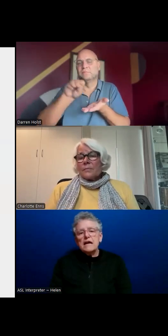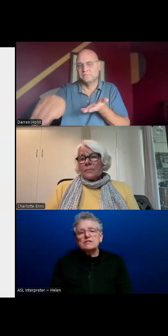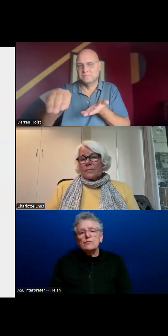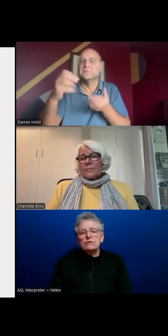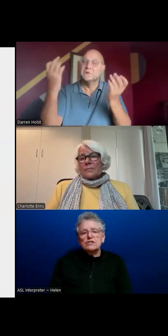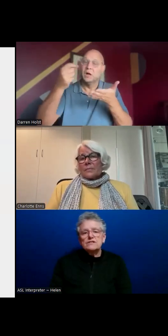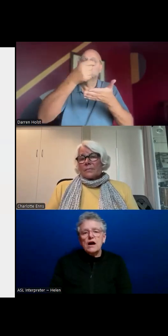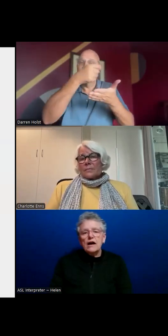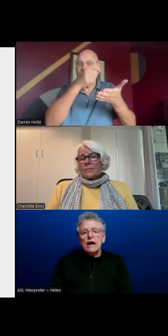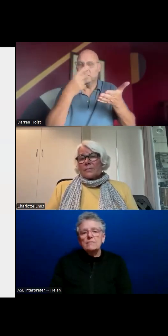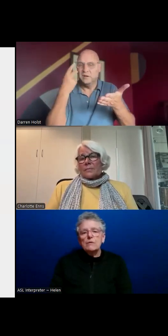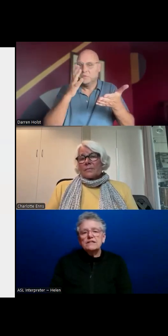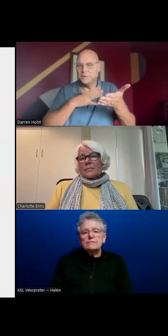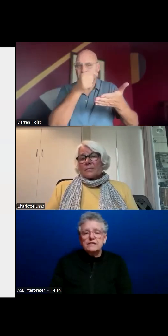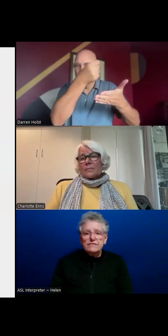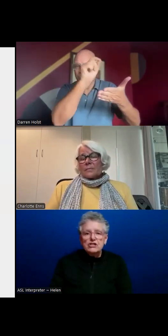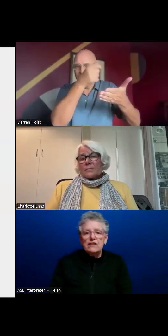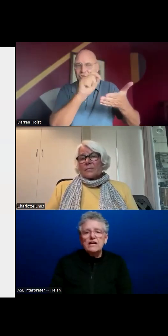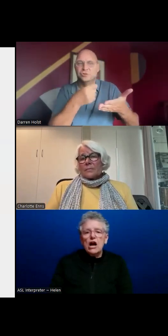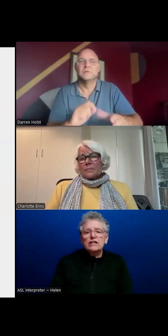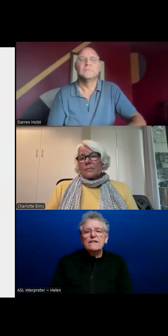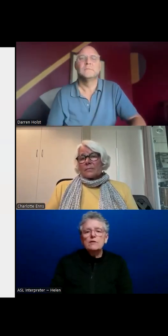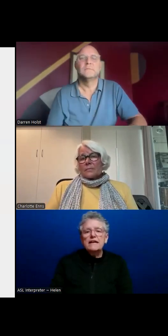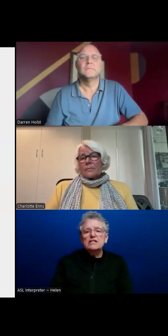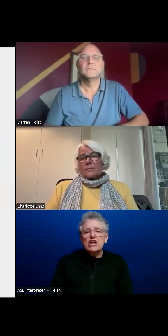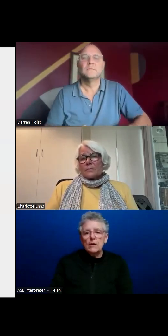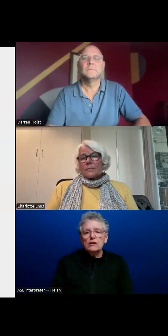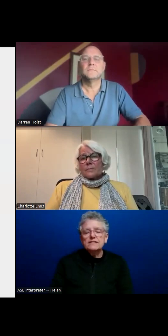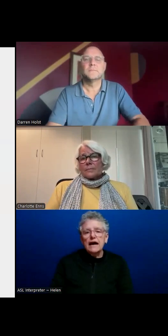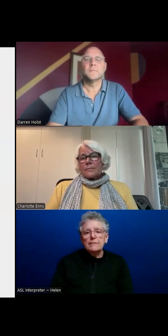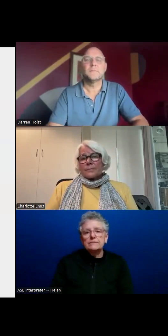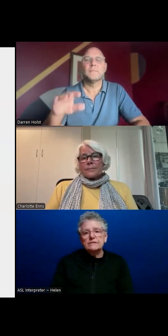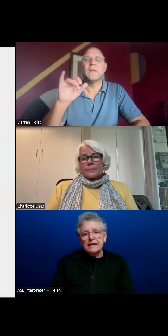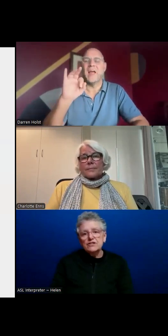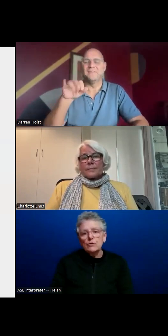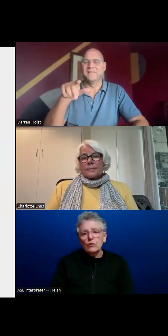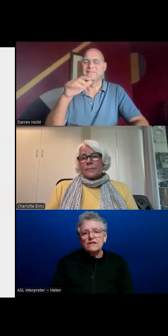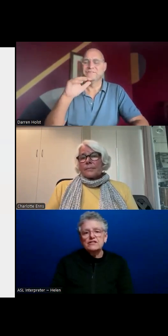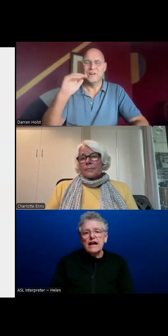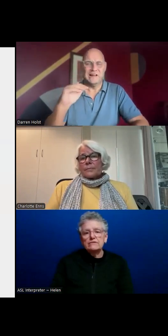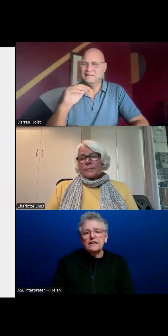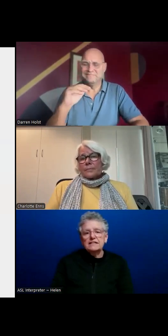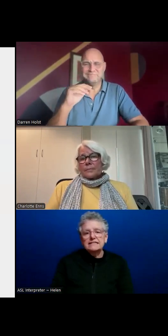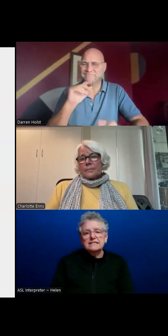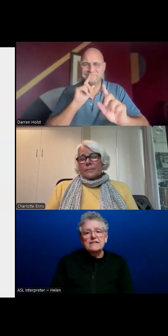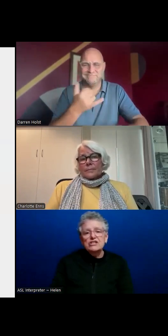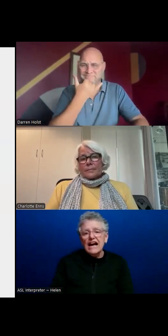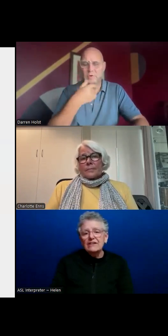So those were examples of what you just saw. They would give the child a card, and then they're making check marks next to the words that the child recognizes.